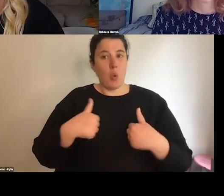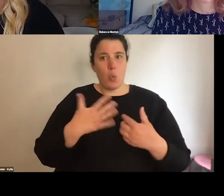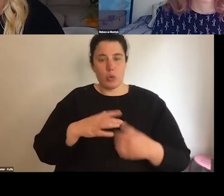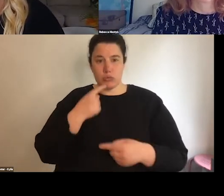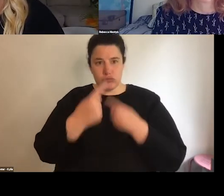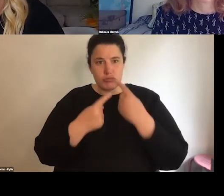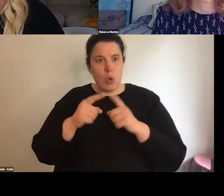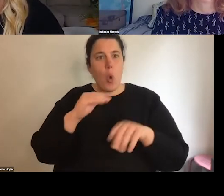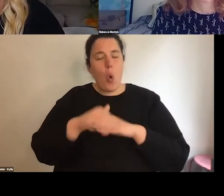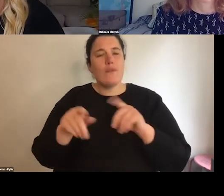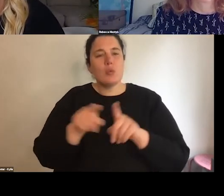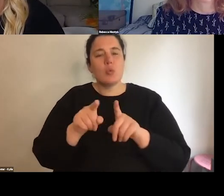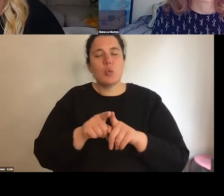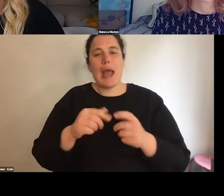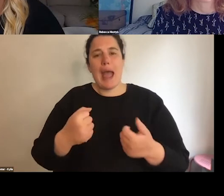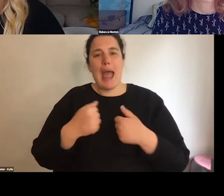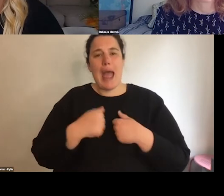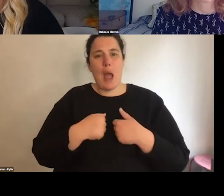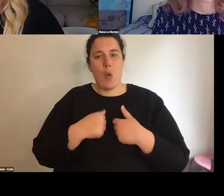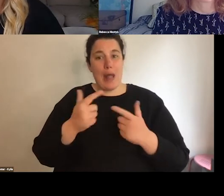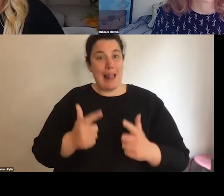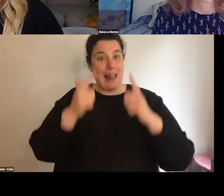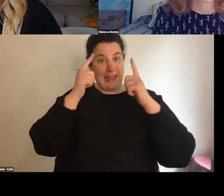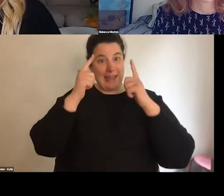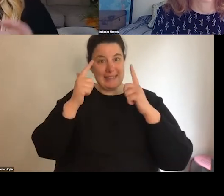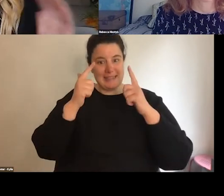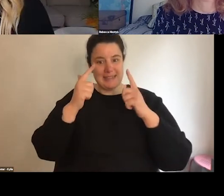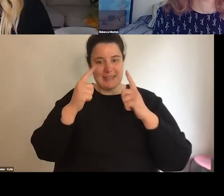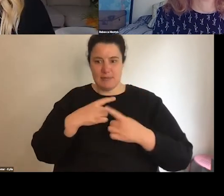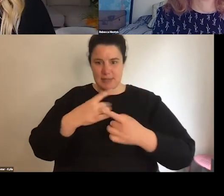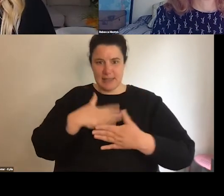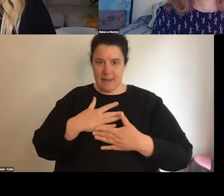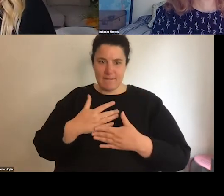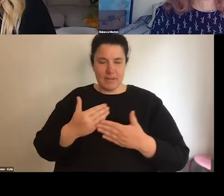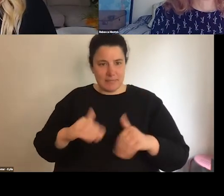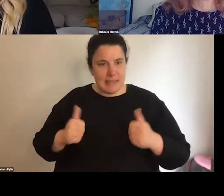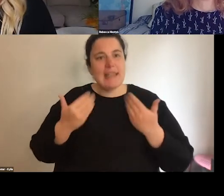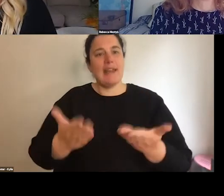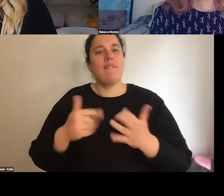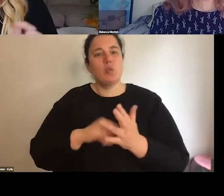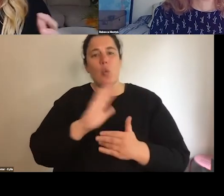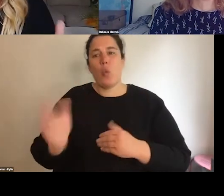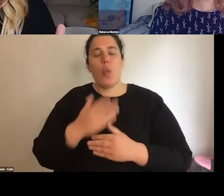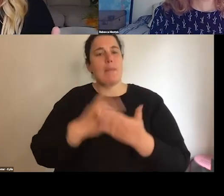of our leaders bringing their whole selves as well as to the programs because they think this is another aspect which sort